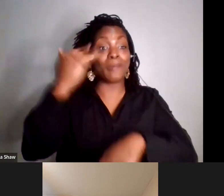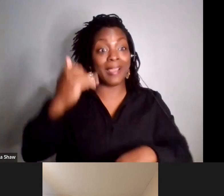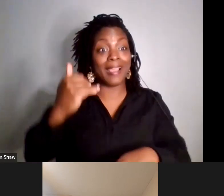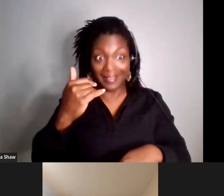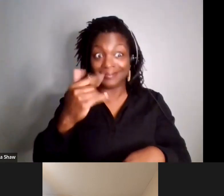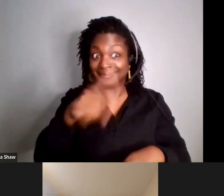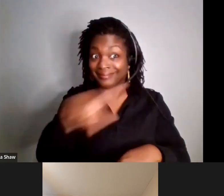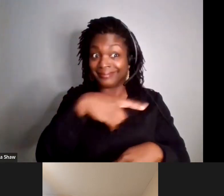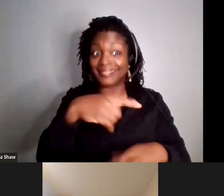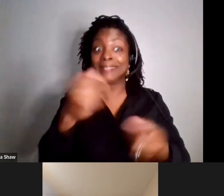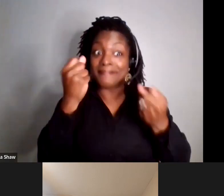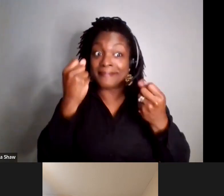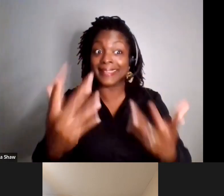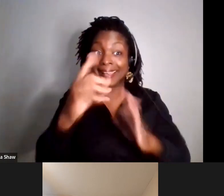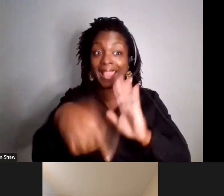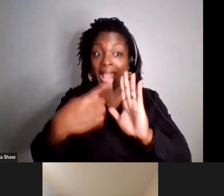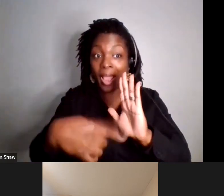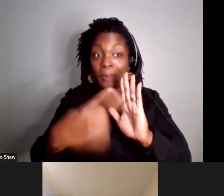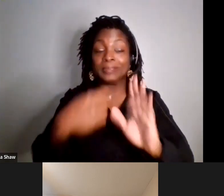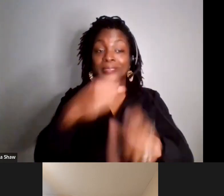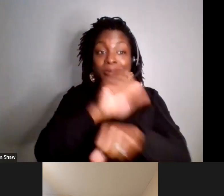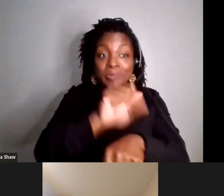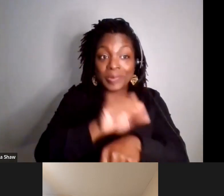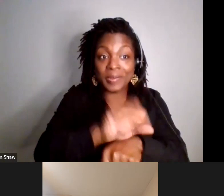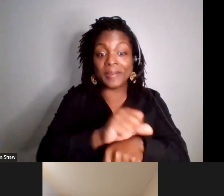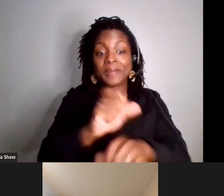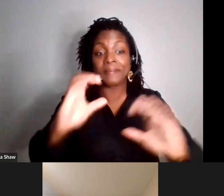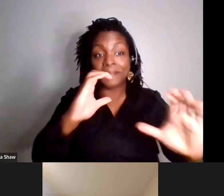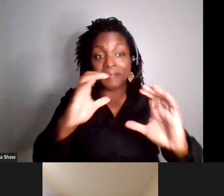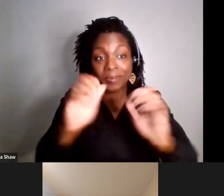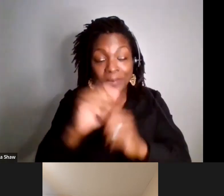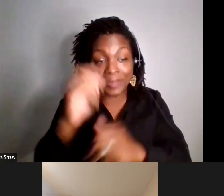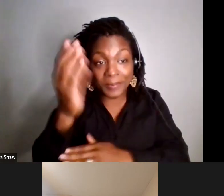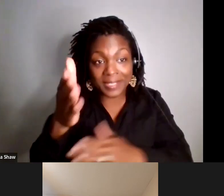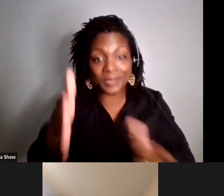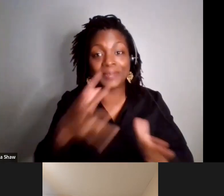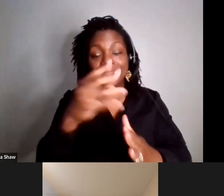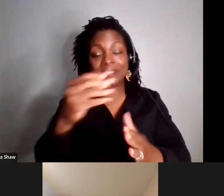Many hours of work, and communicating with our presenters, and so just wanted to acknowledge